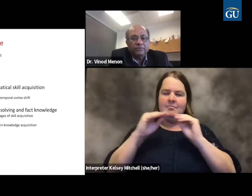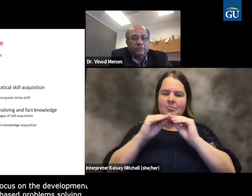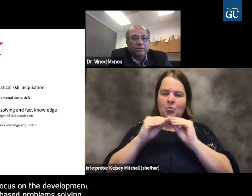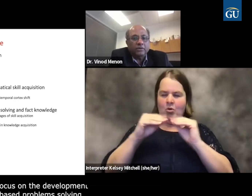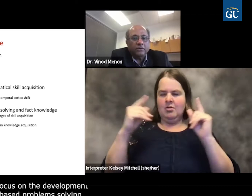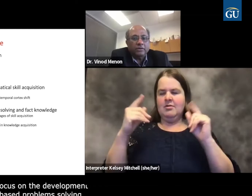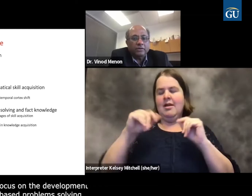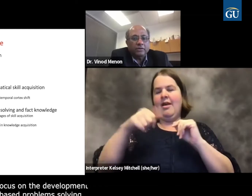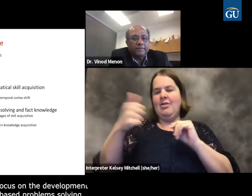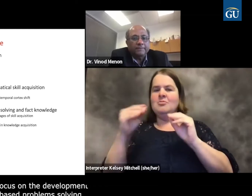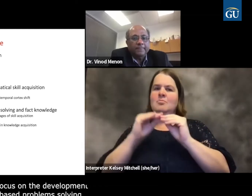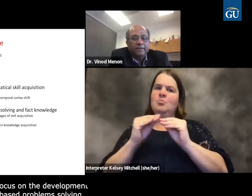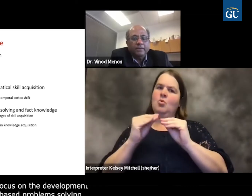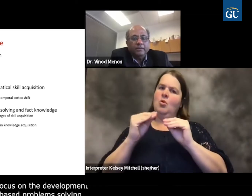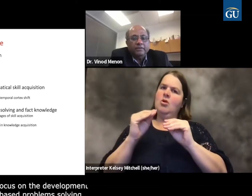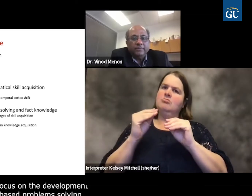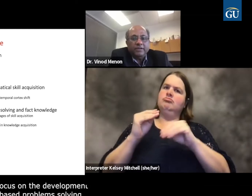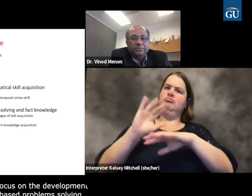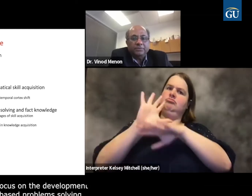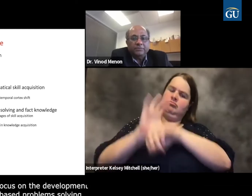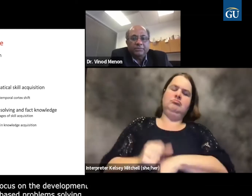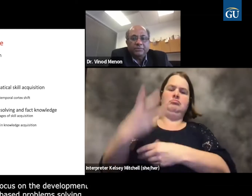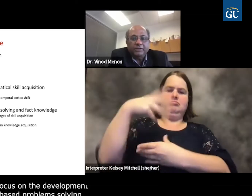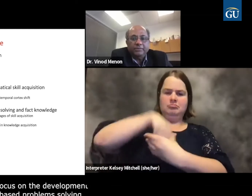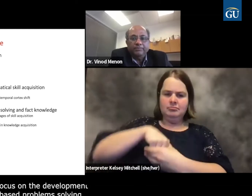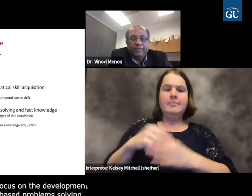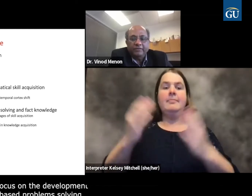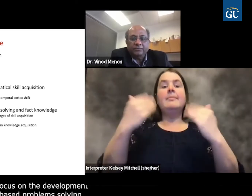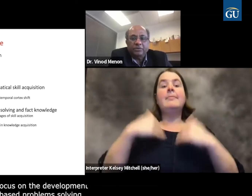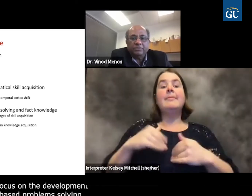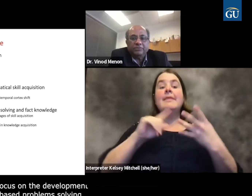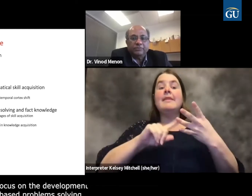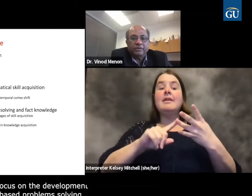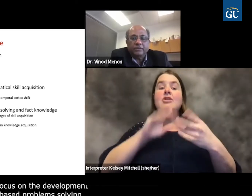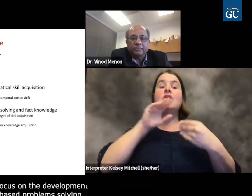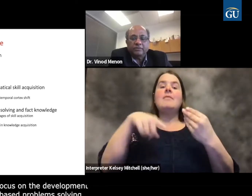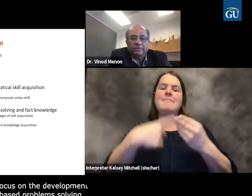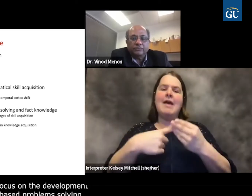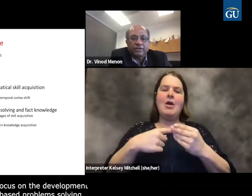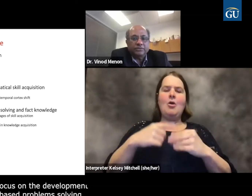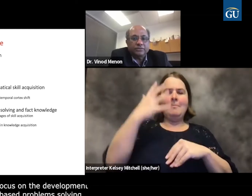and then i'll focus on